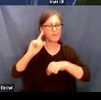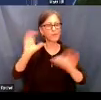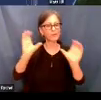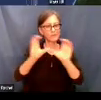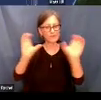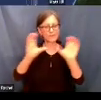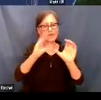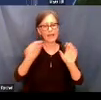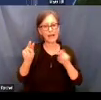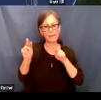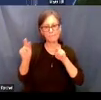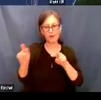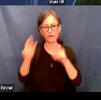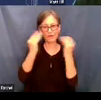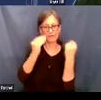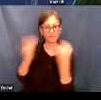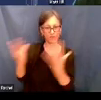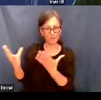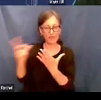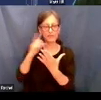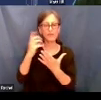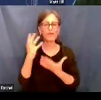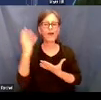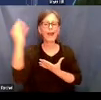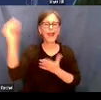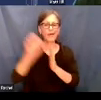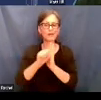and monitoring information for out-of-state non-public schools.